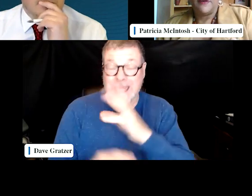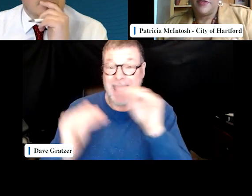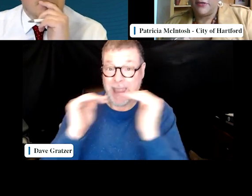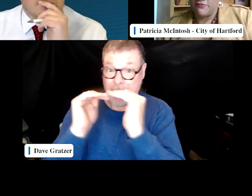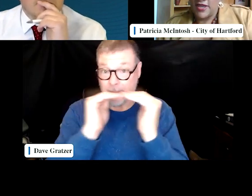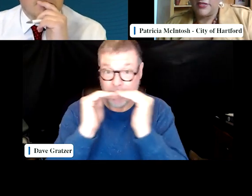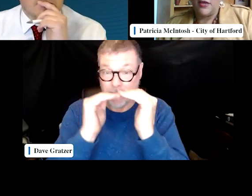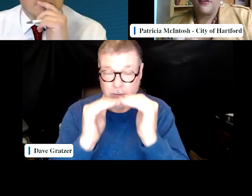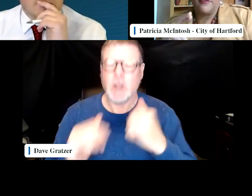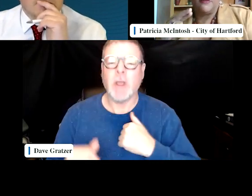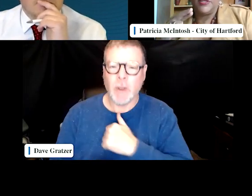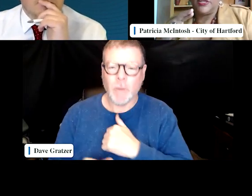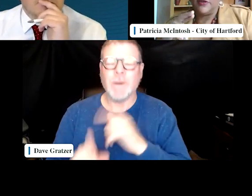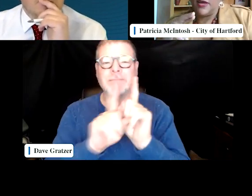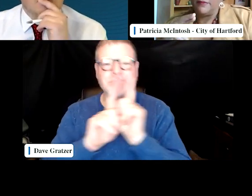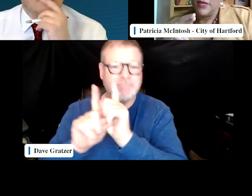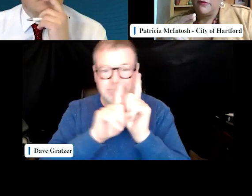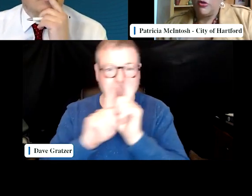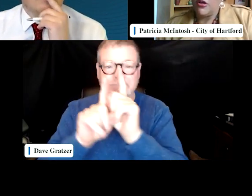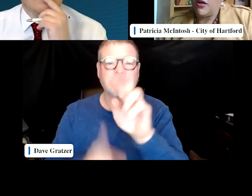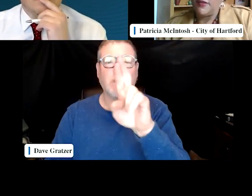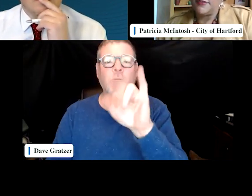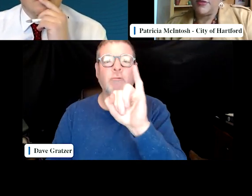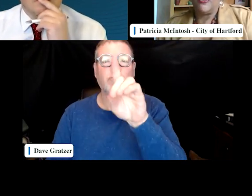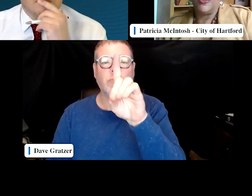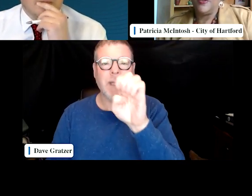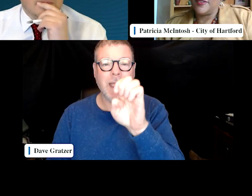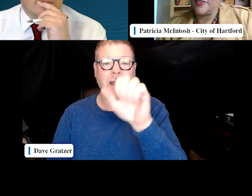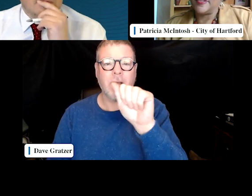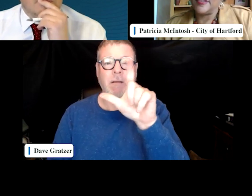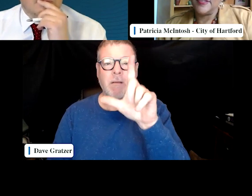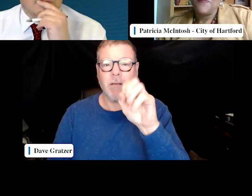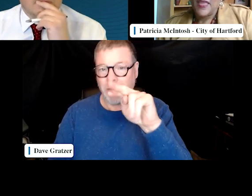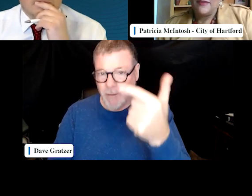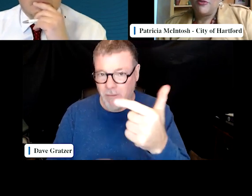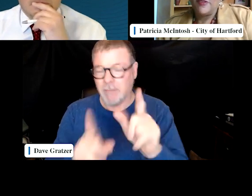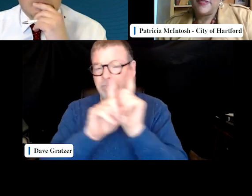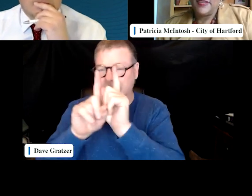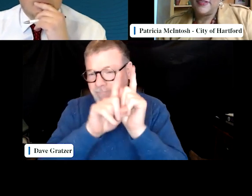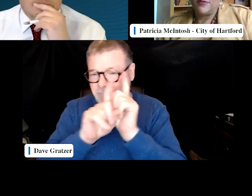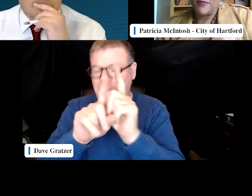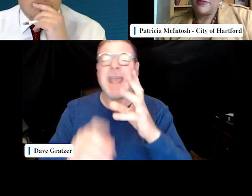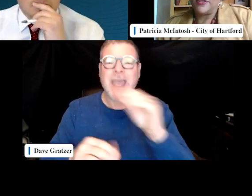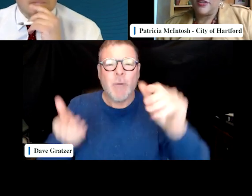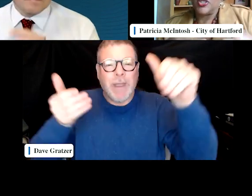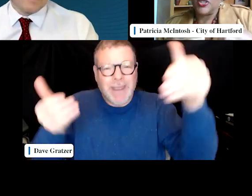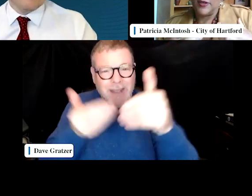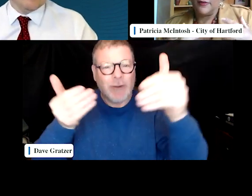we definitely did ride-alongs, we did roll calls, we introduced the services. And more recently as we were about to launch